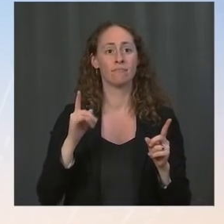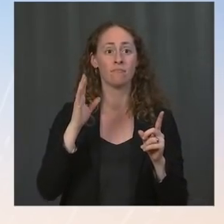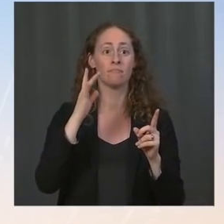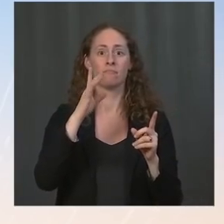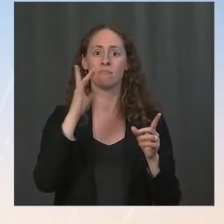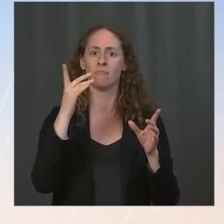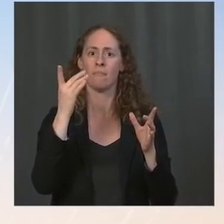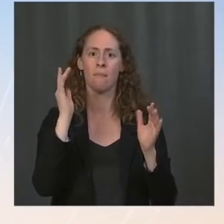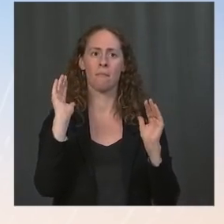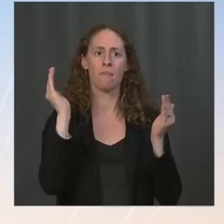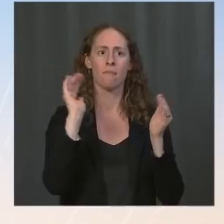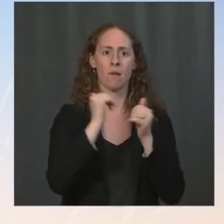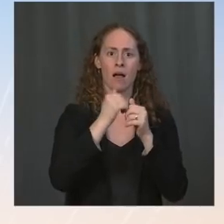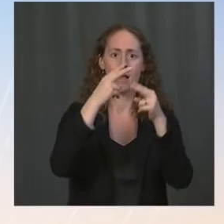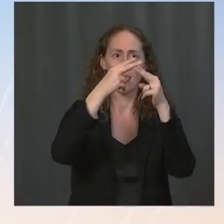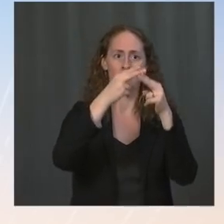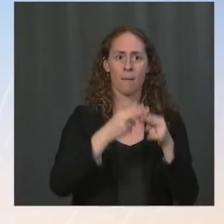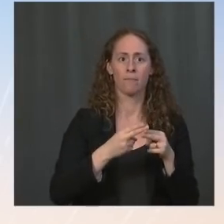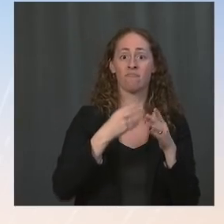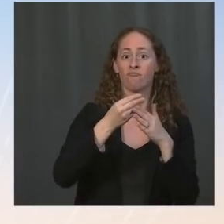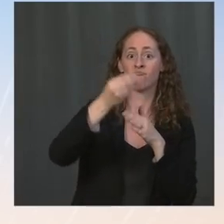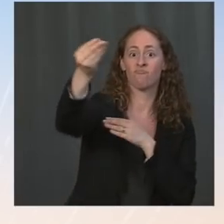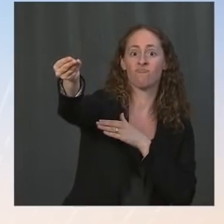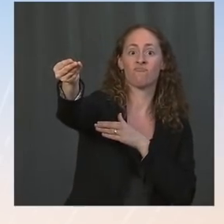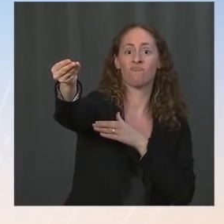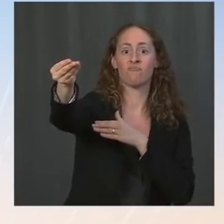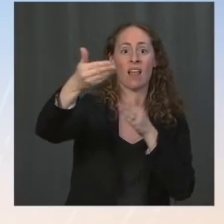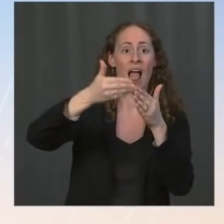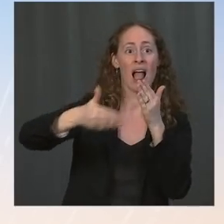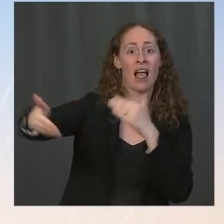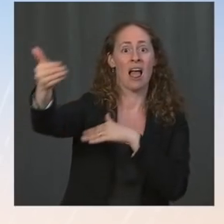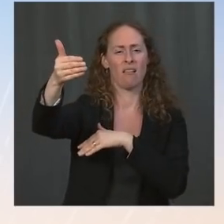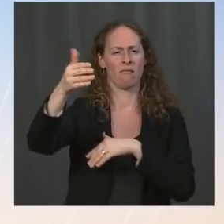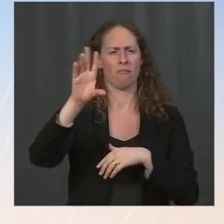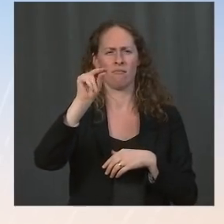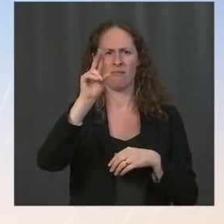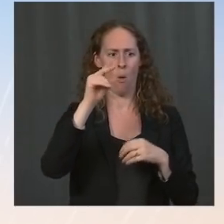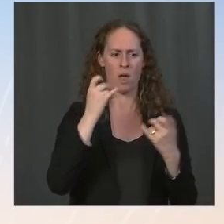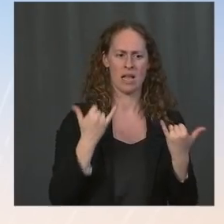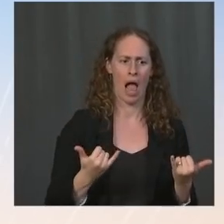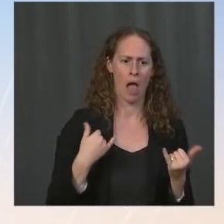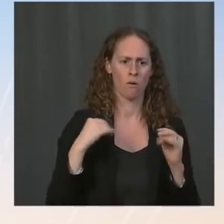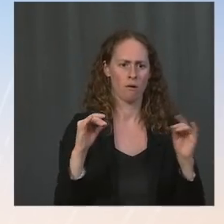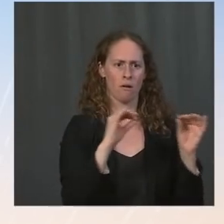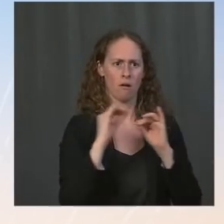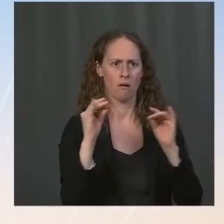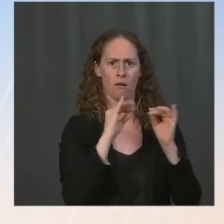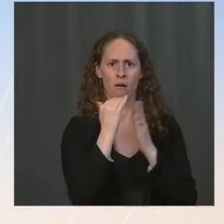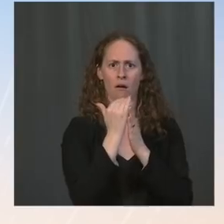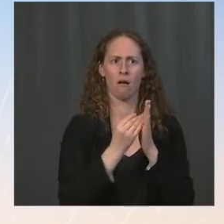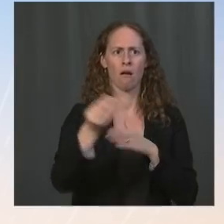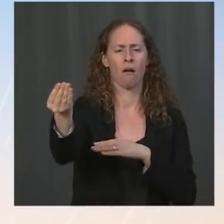and working at the moment on the ground in a coordinated, tactical way to get people out and evacuated and save their lives.